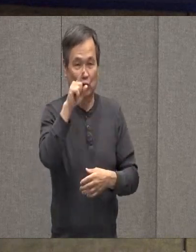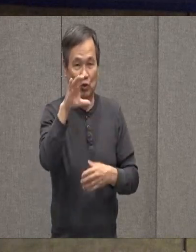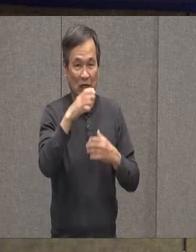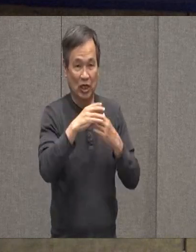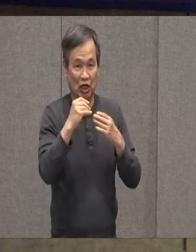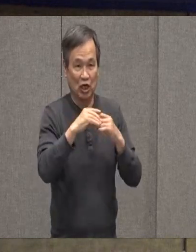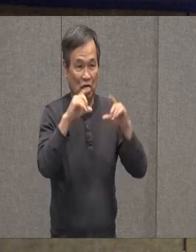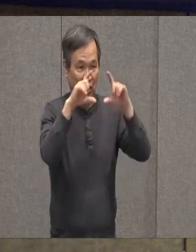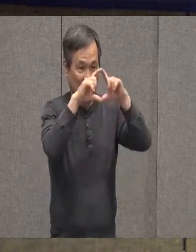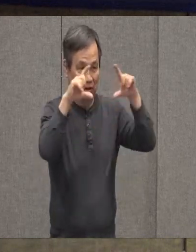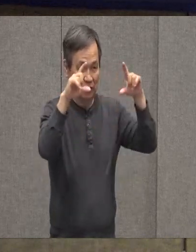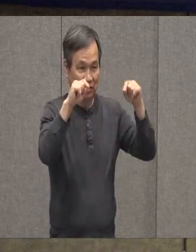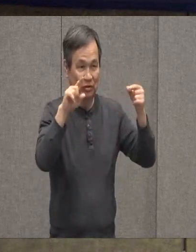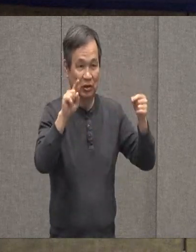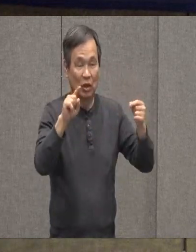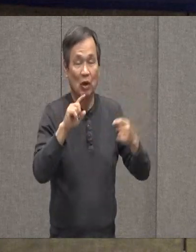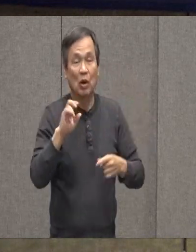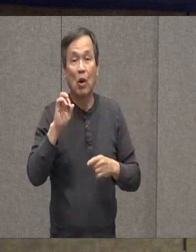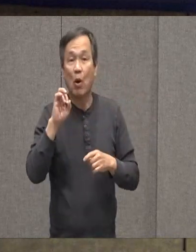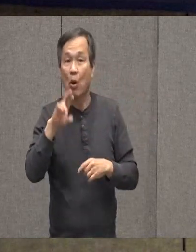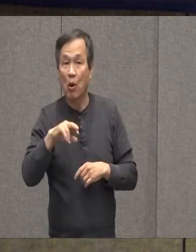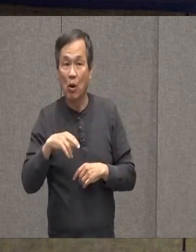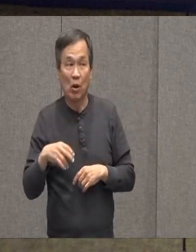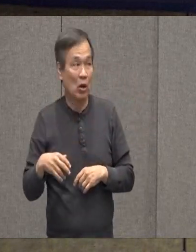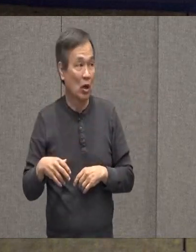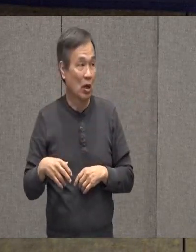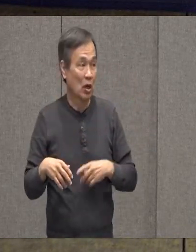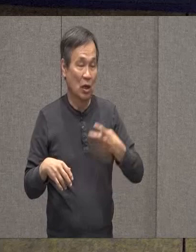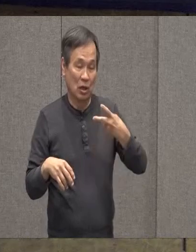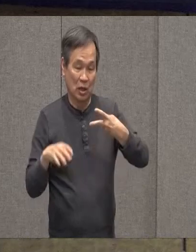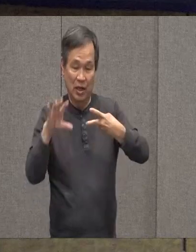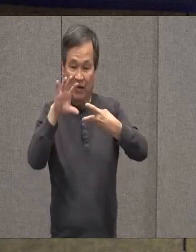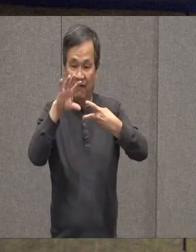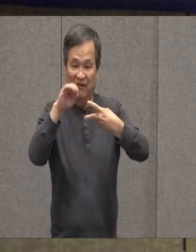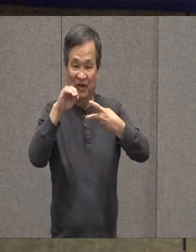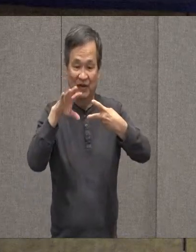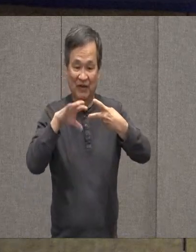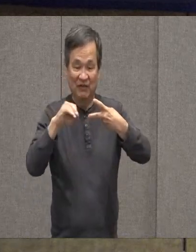or two $50 bills you got it